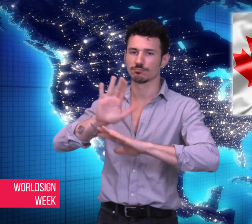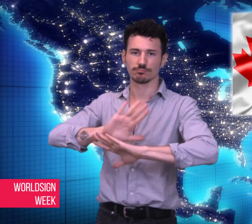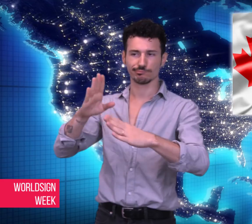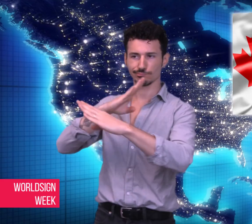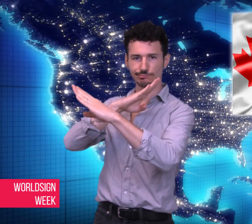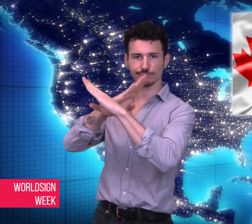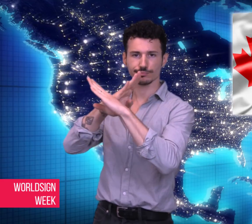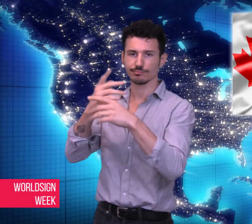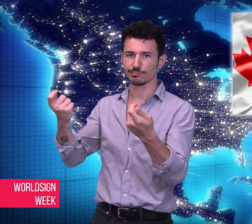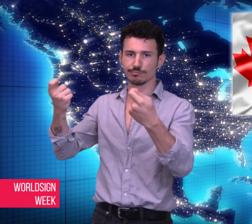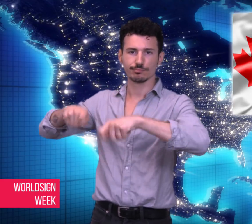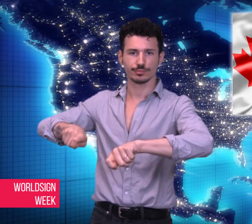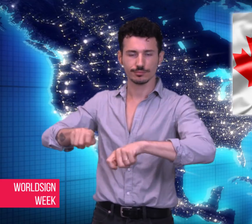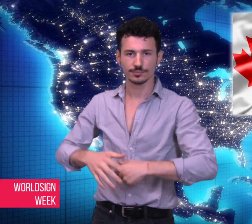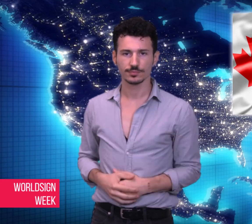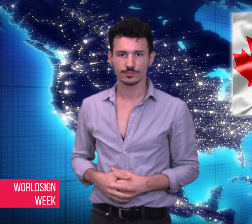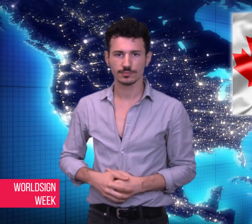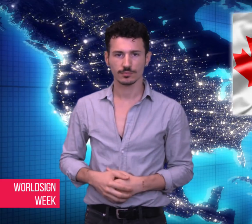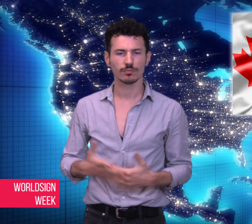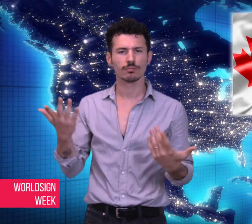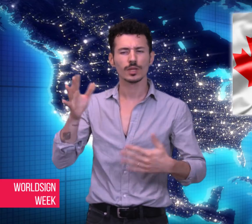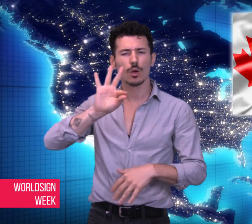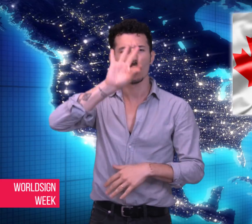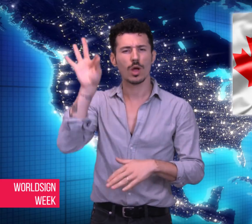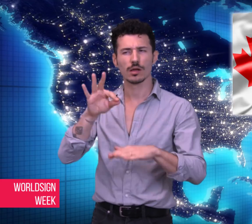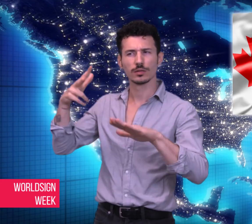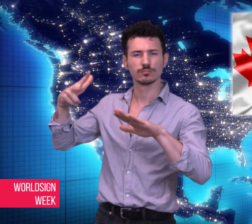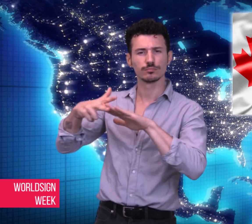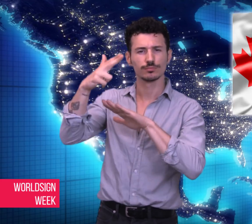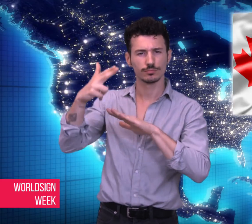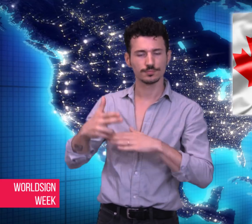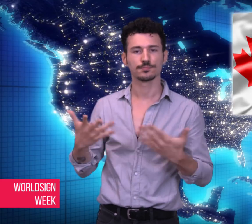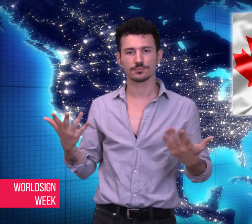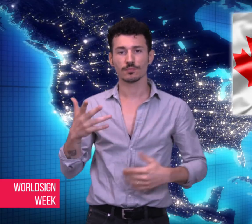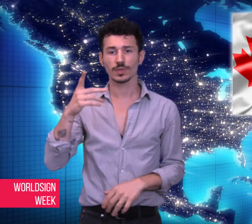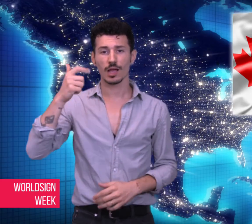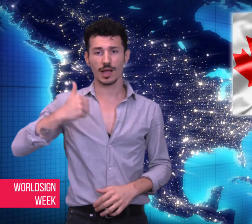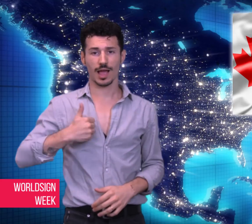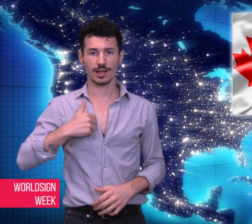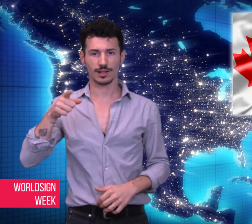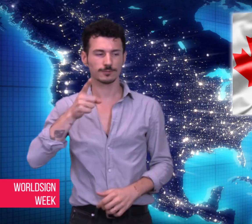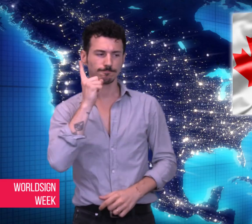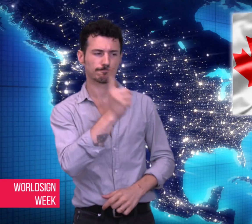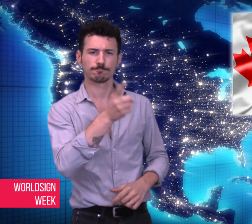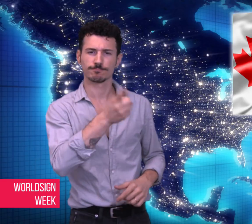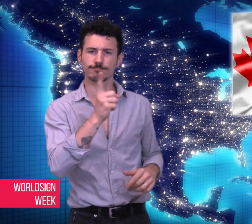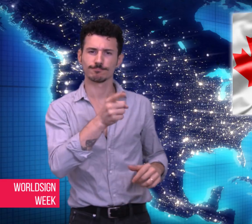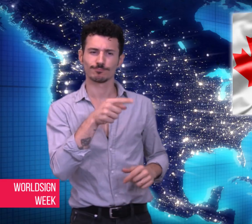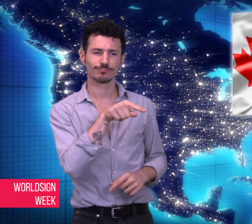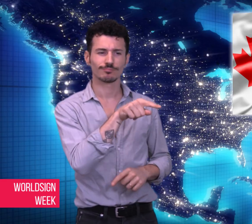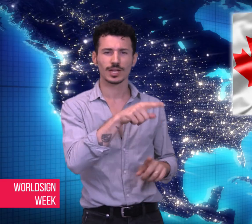activist who protested the jailing of her brother Raif Badawi, a blogger who